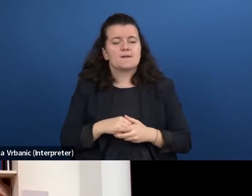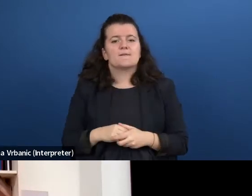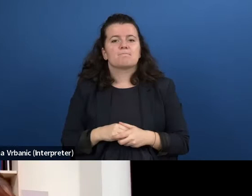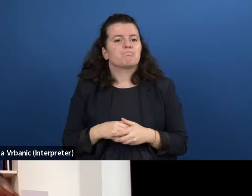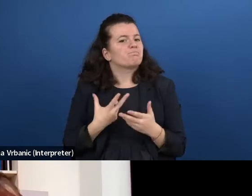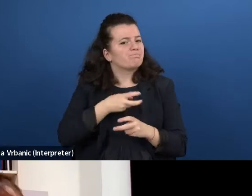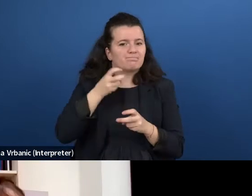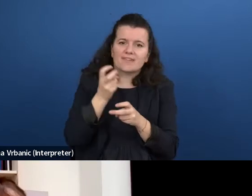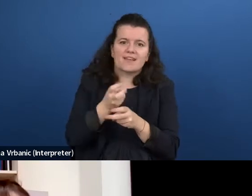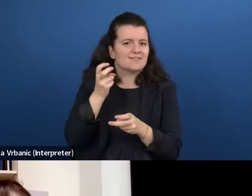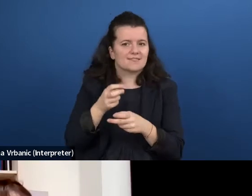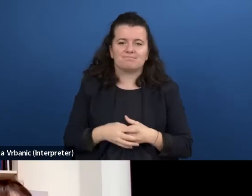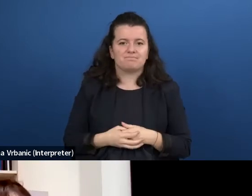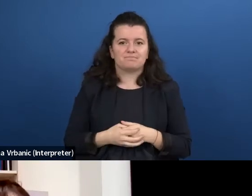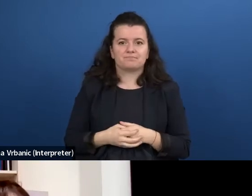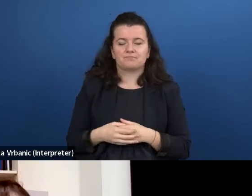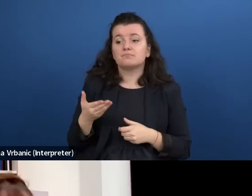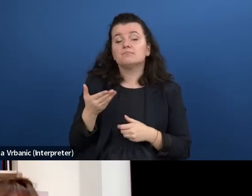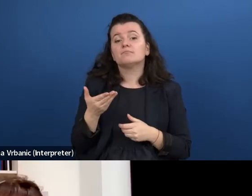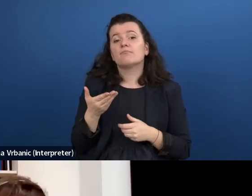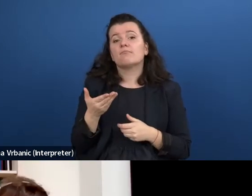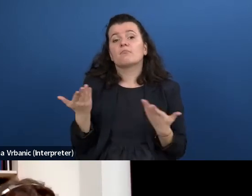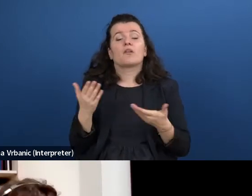who provide services to victims, even with the guidance